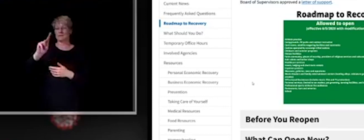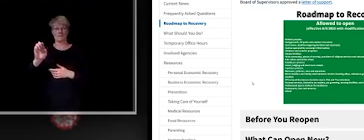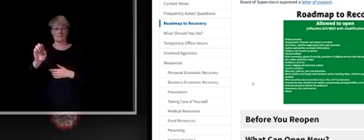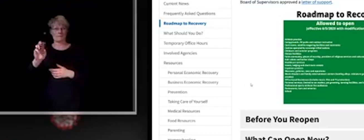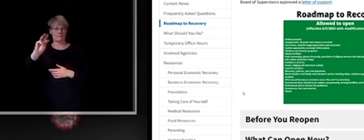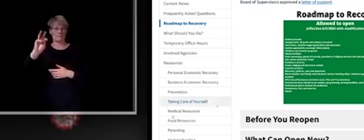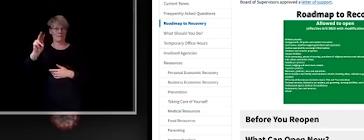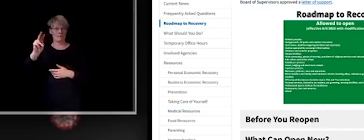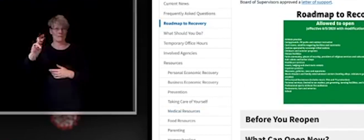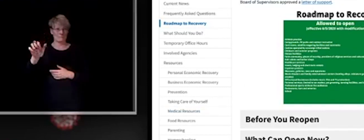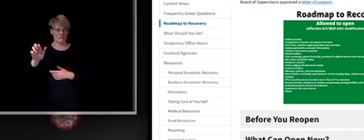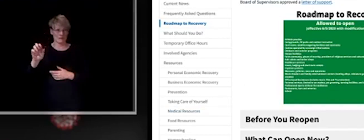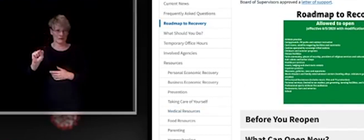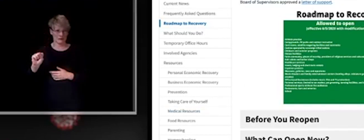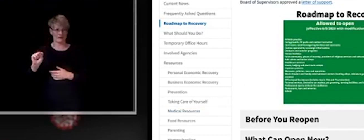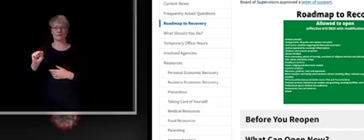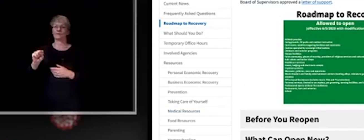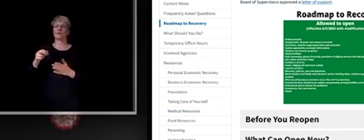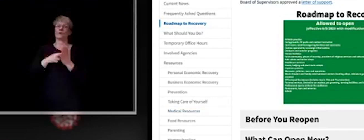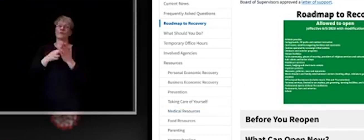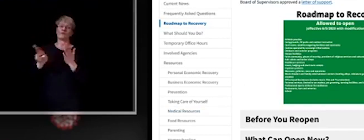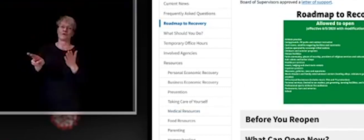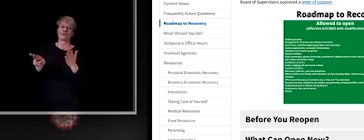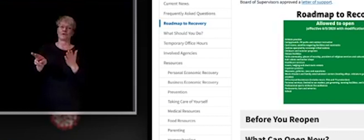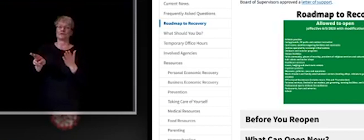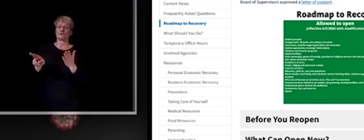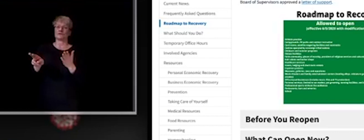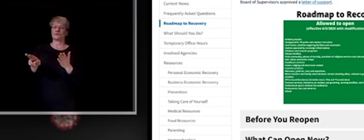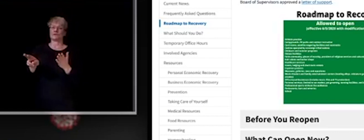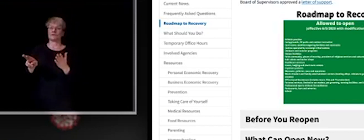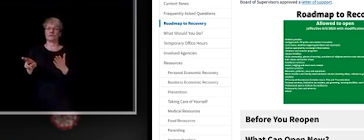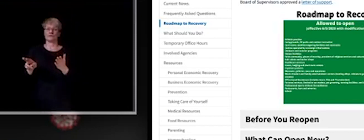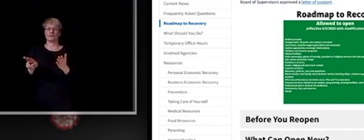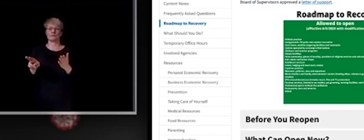have any graphics on my screen at all. Is it only me or did everybody else have those